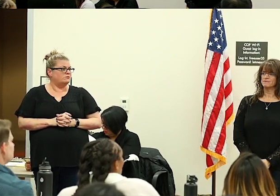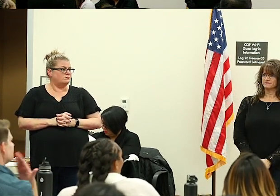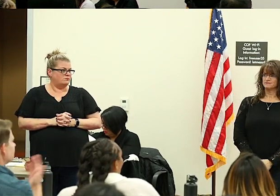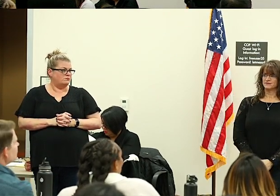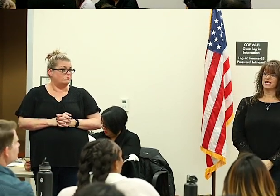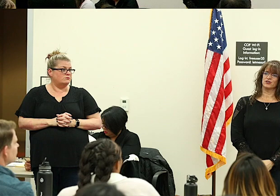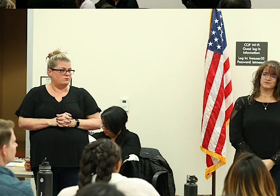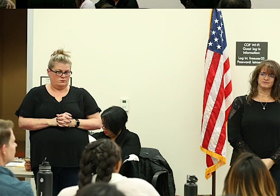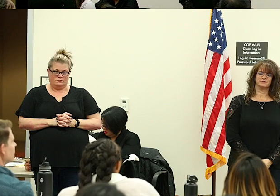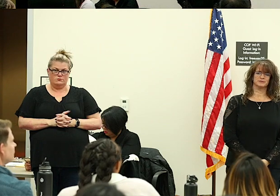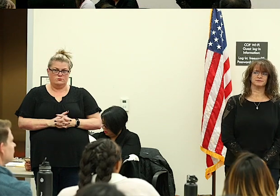[Attendee Through Translator] Okay, thank you.